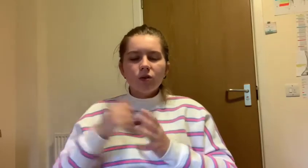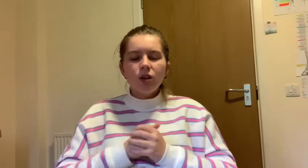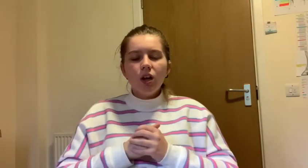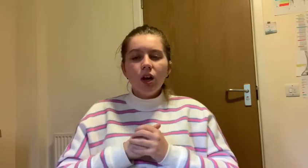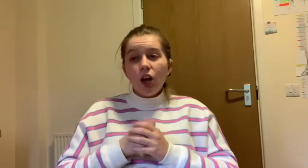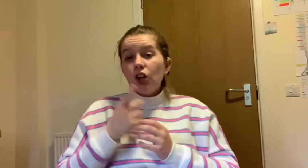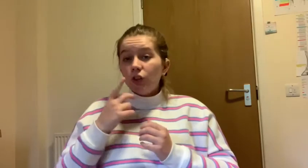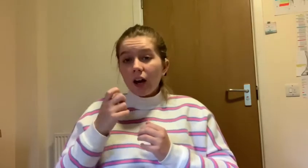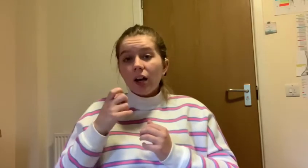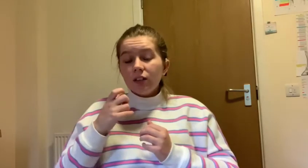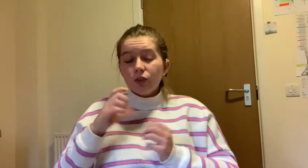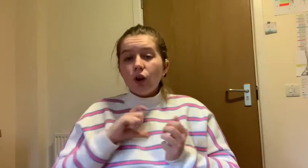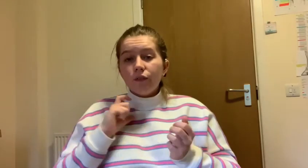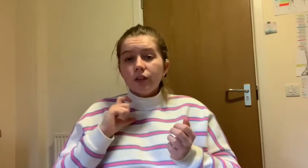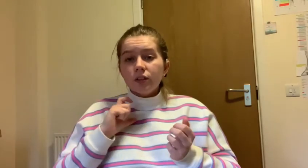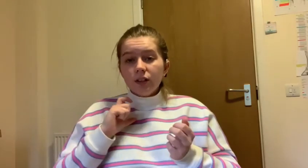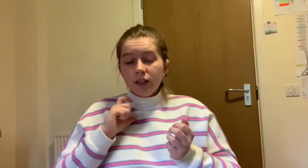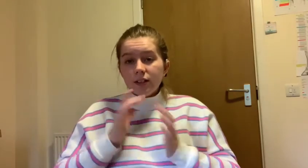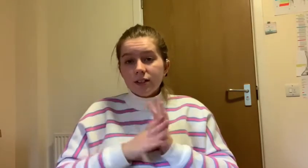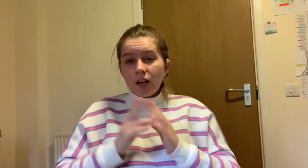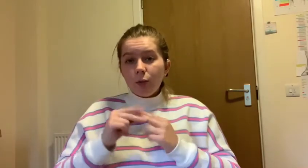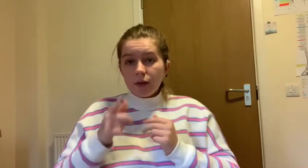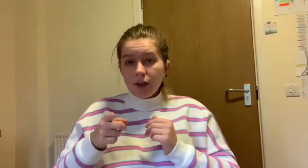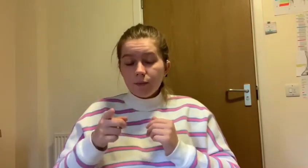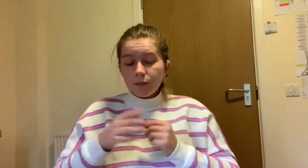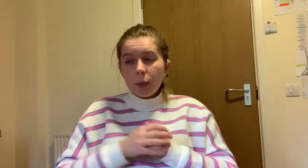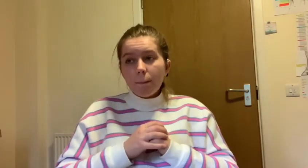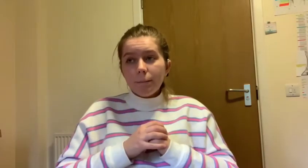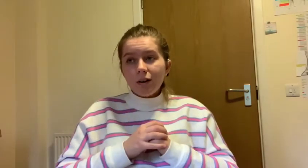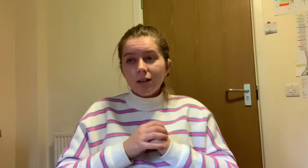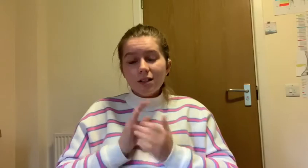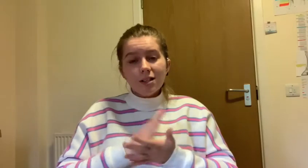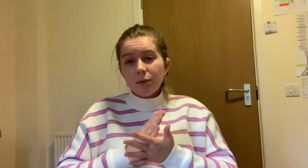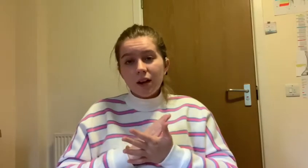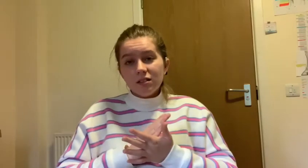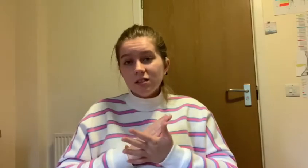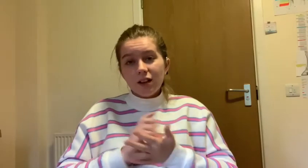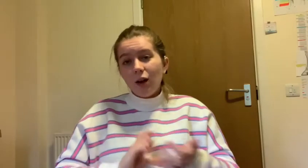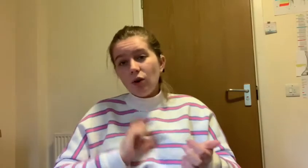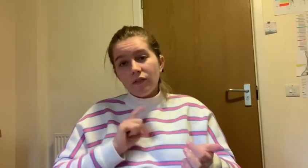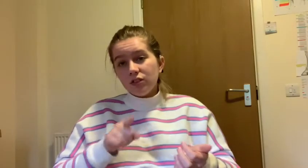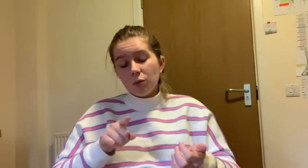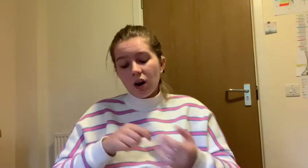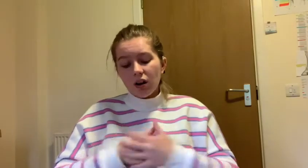You can and confidently sign with it but it depends how confident you're.